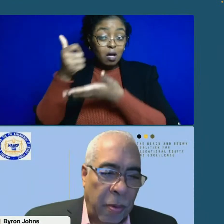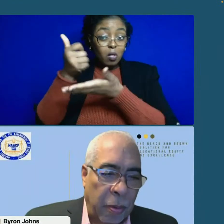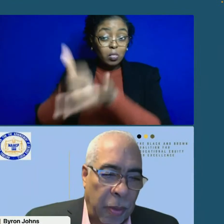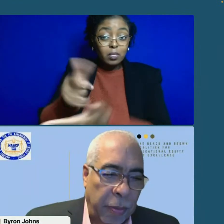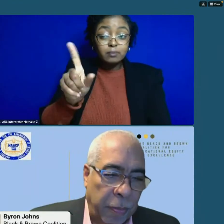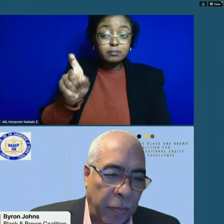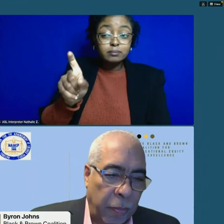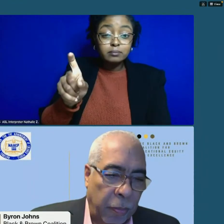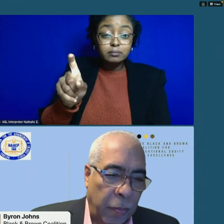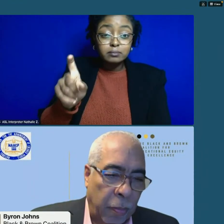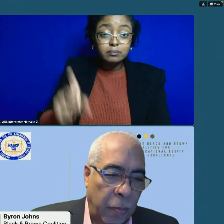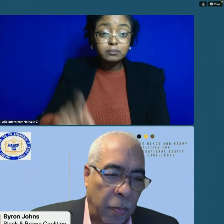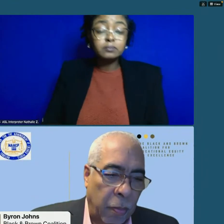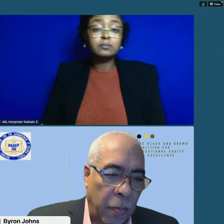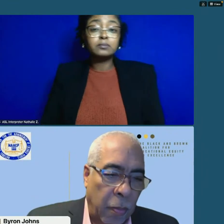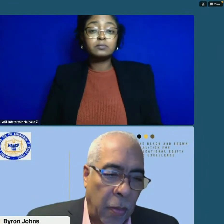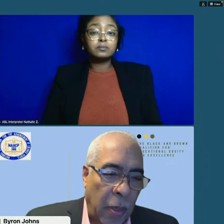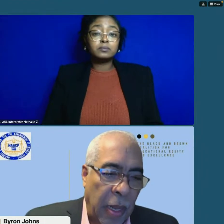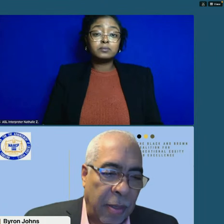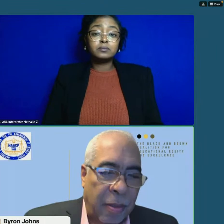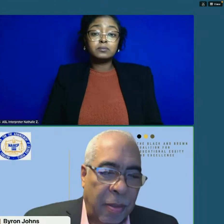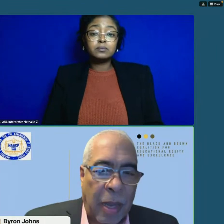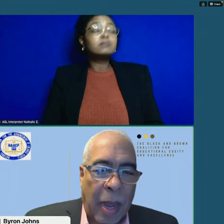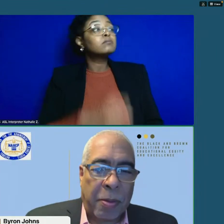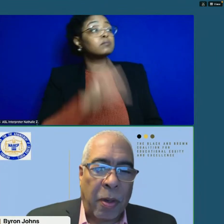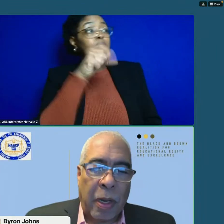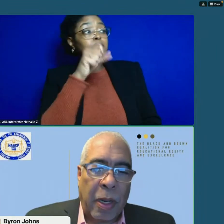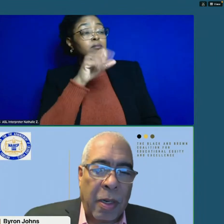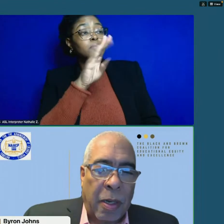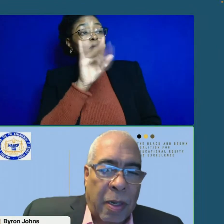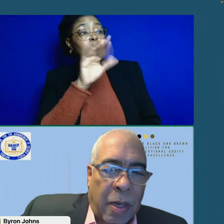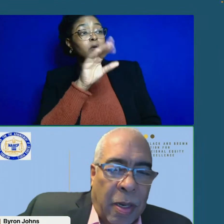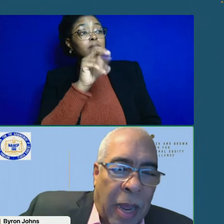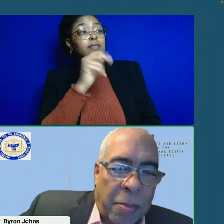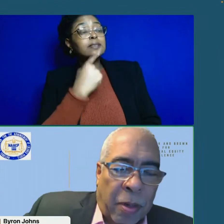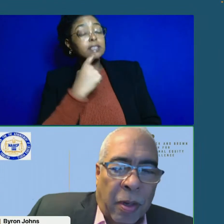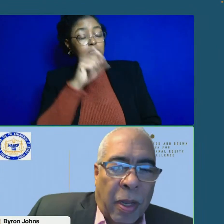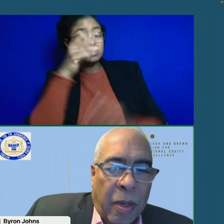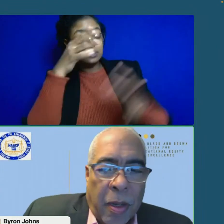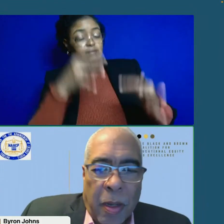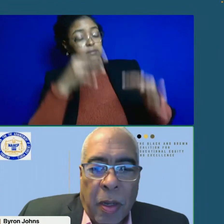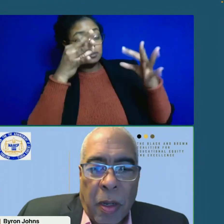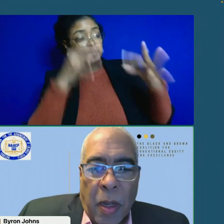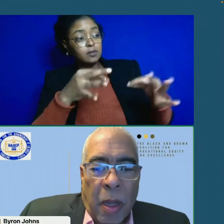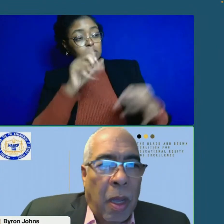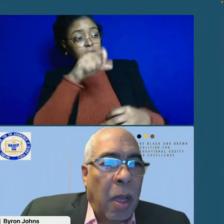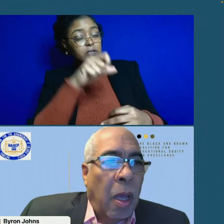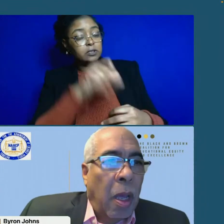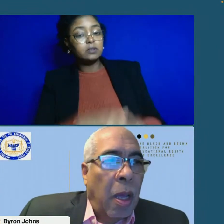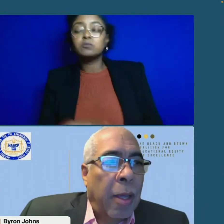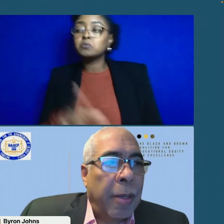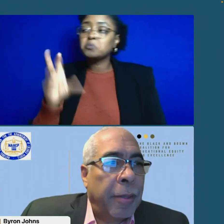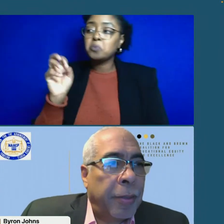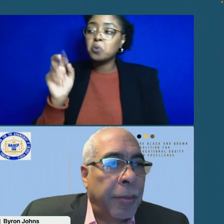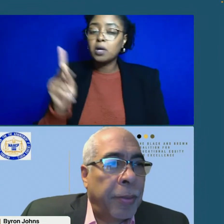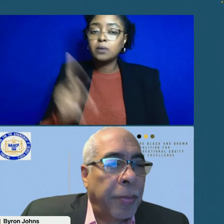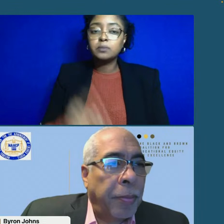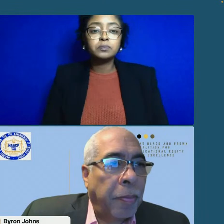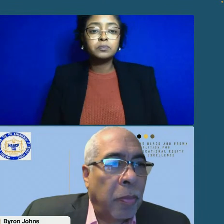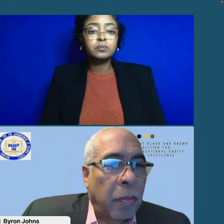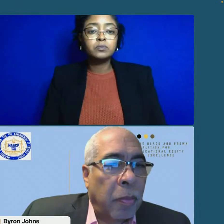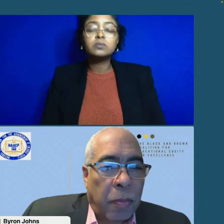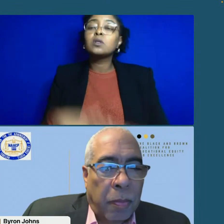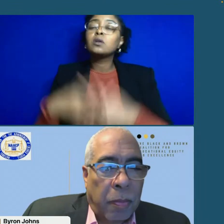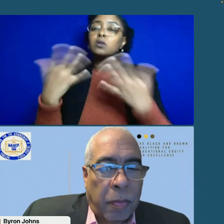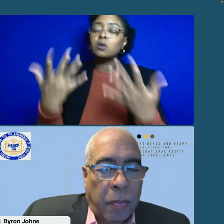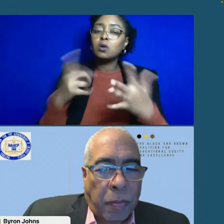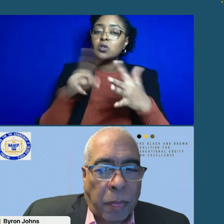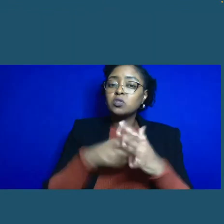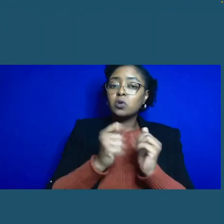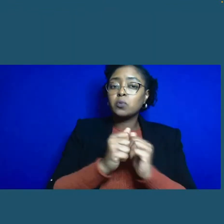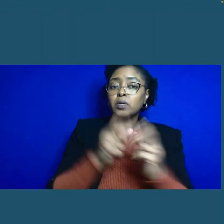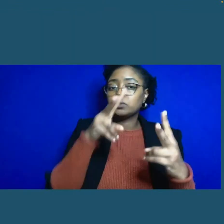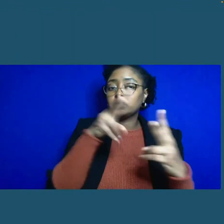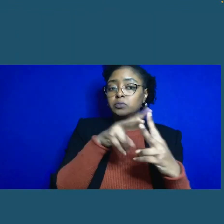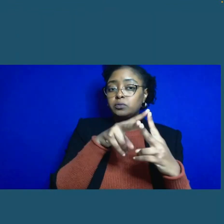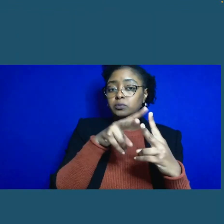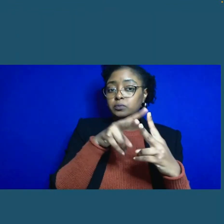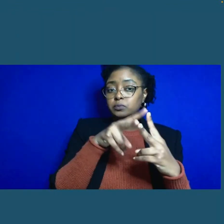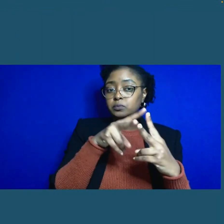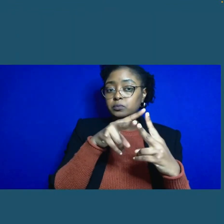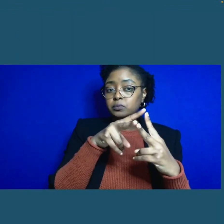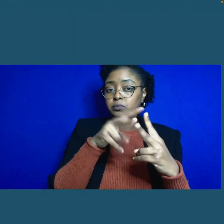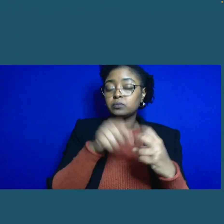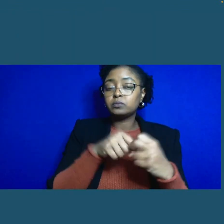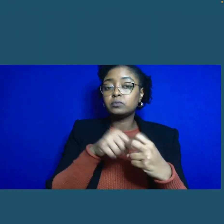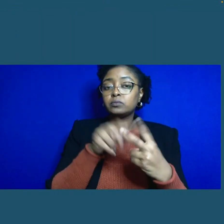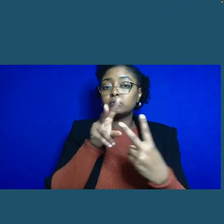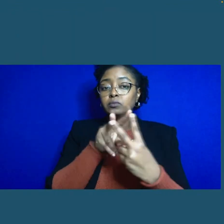with That'd be helpful. Yes,